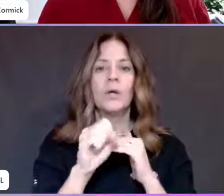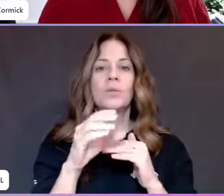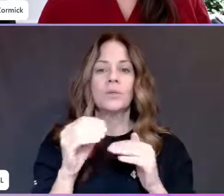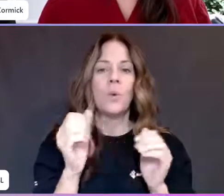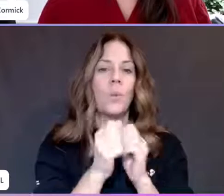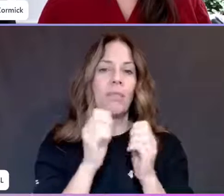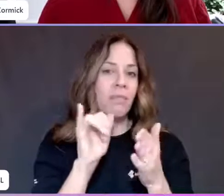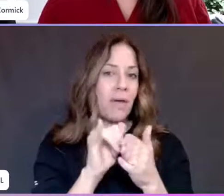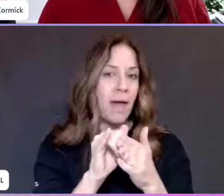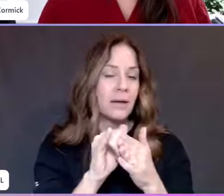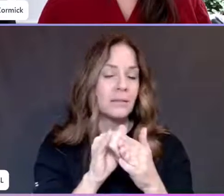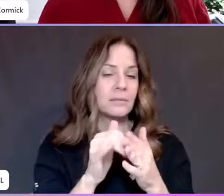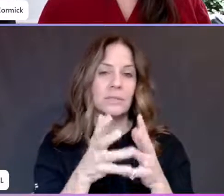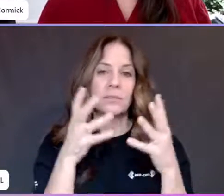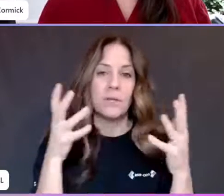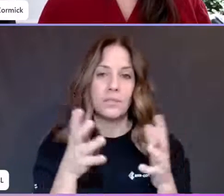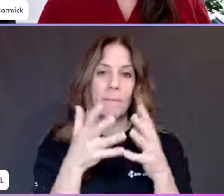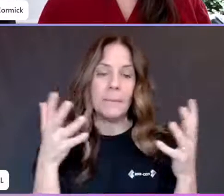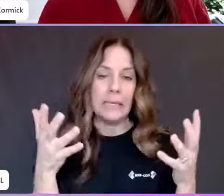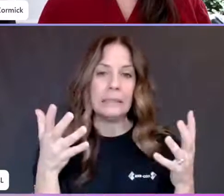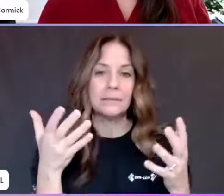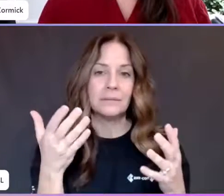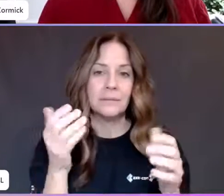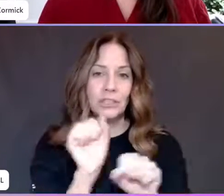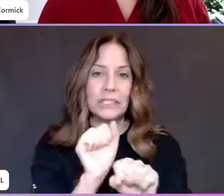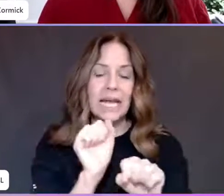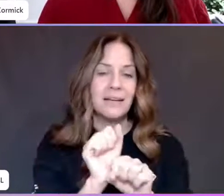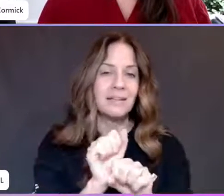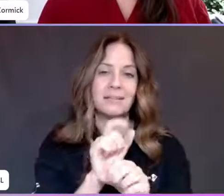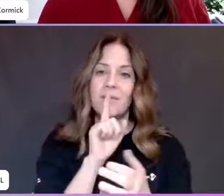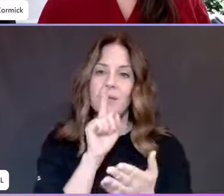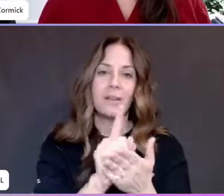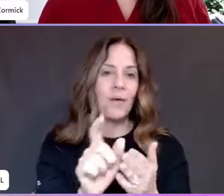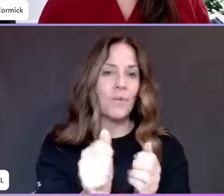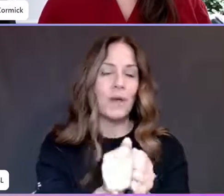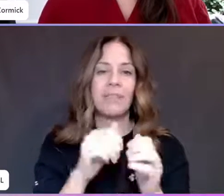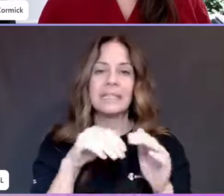anything that goes through the pipeline is only merged